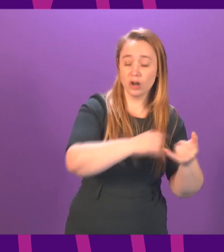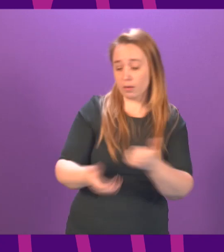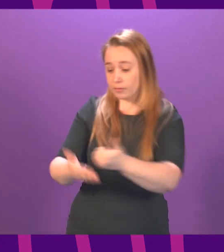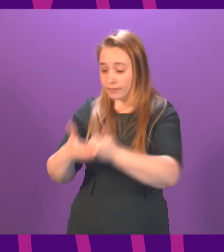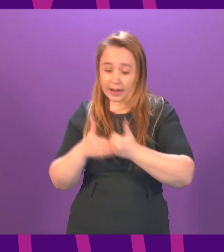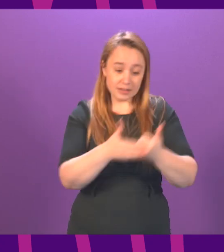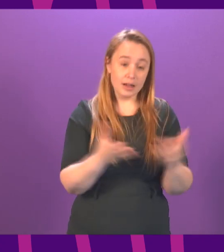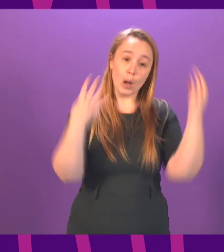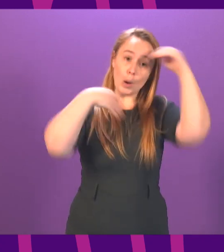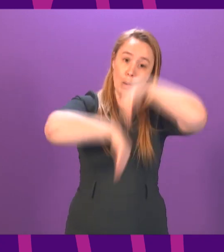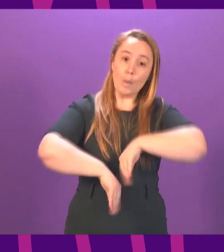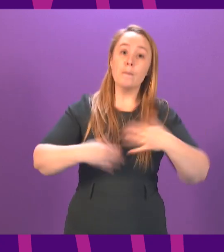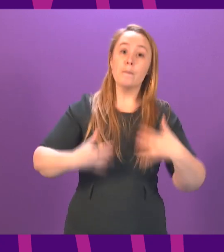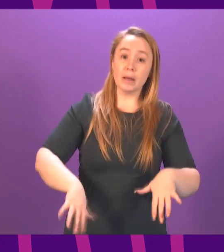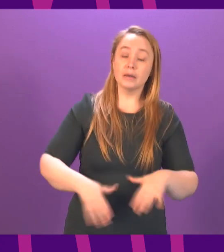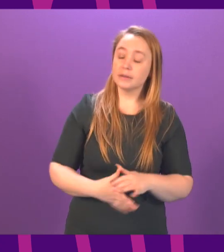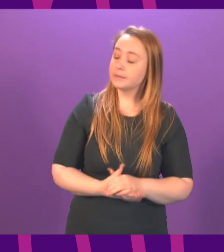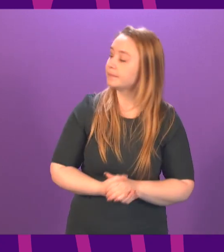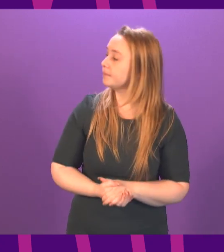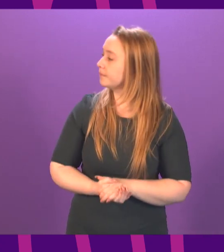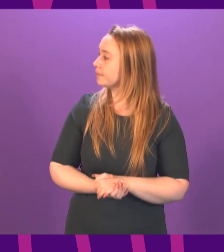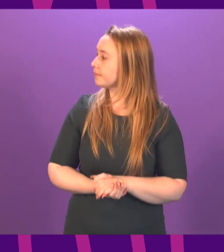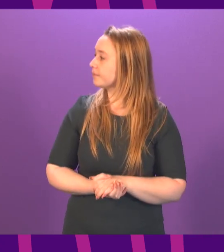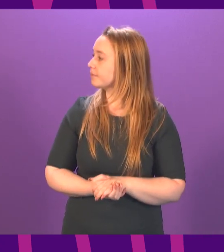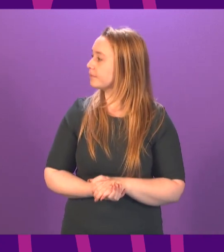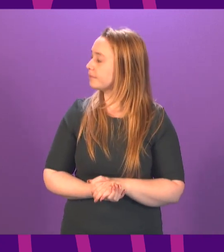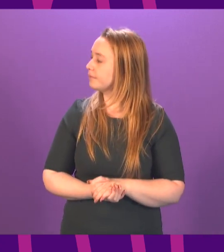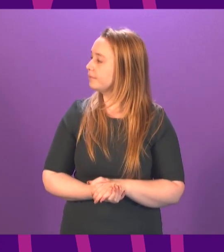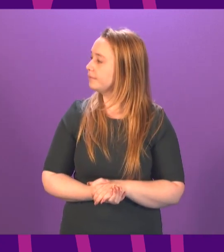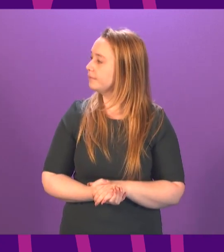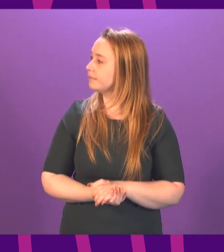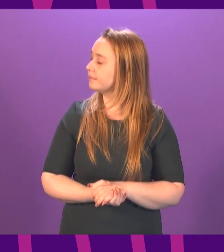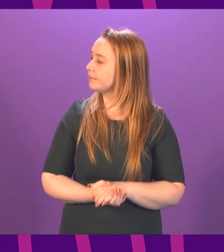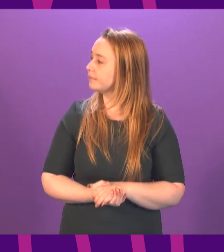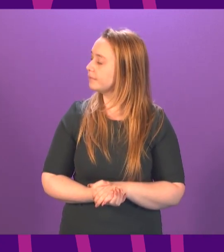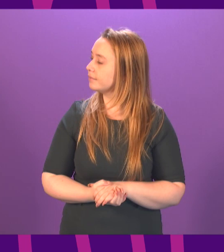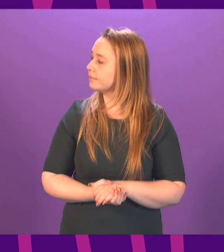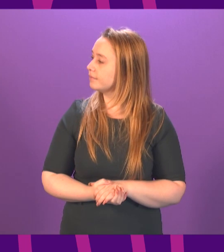Patrick Harvie (Glasgow) (Green): Whether or not we think that it is